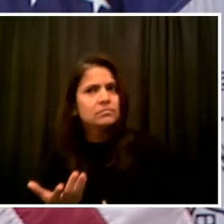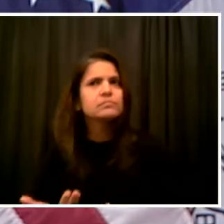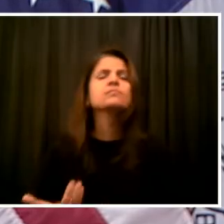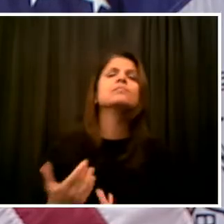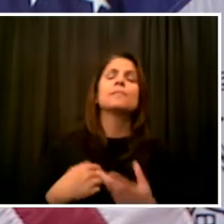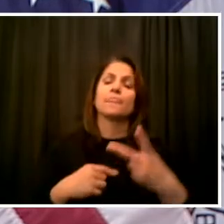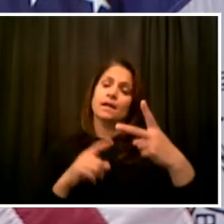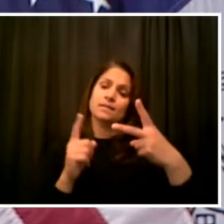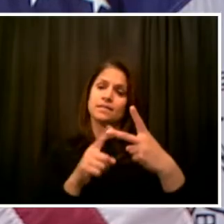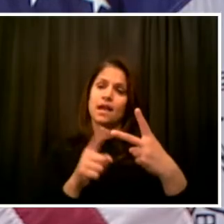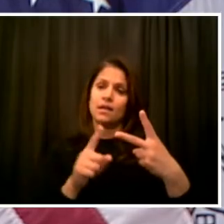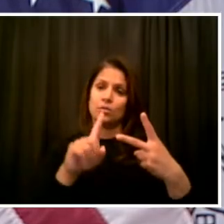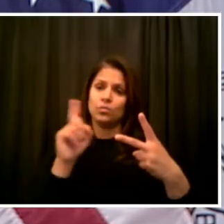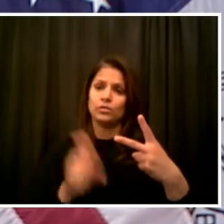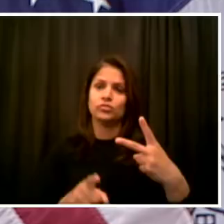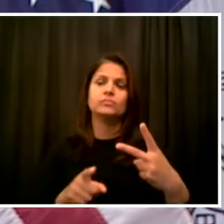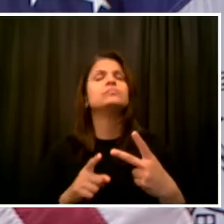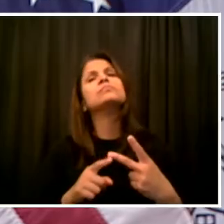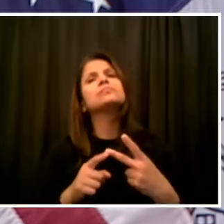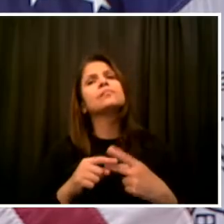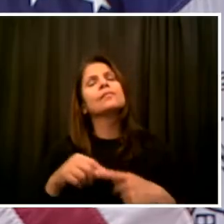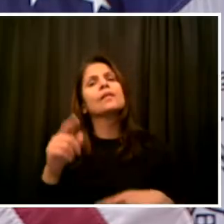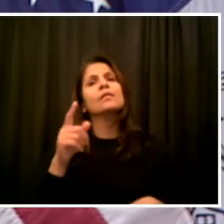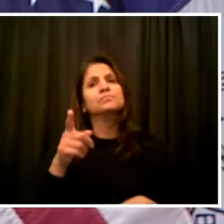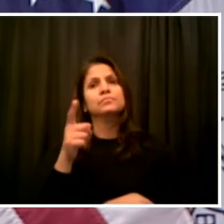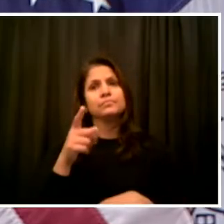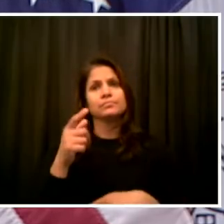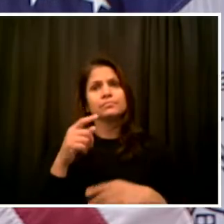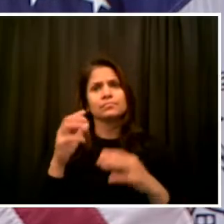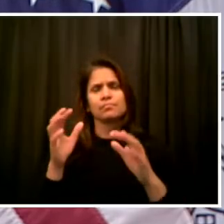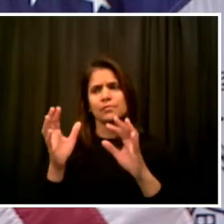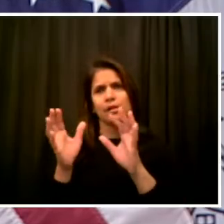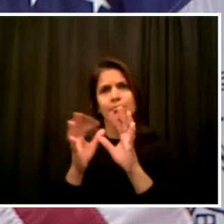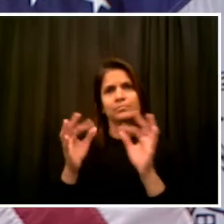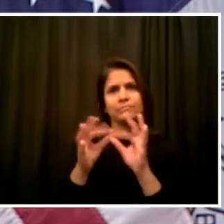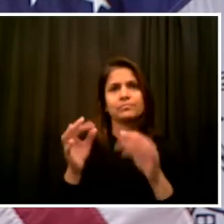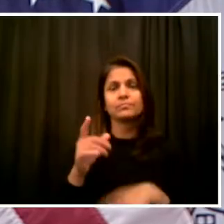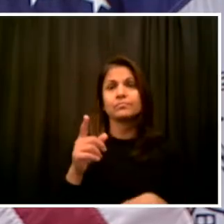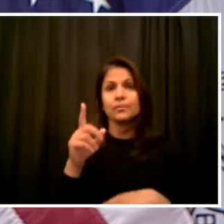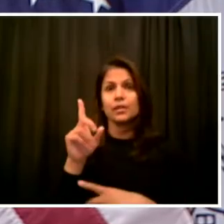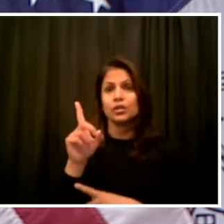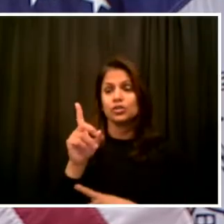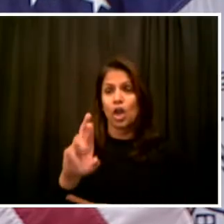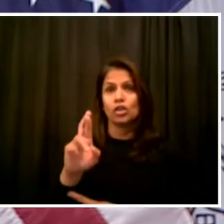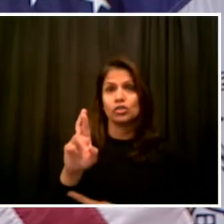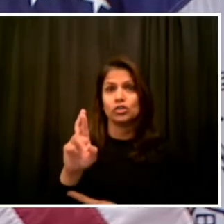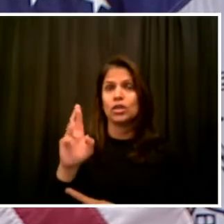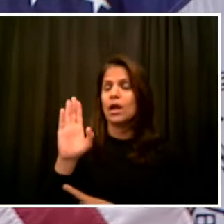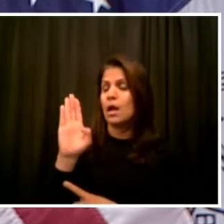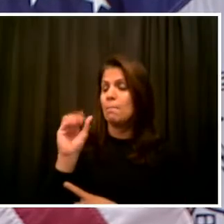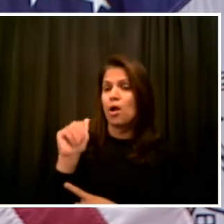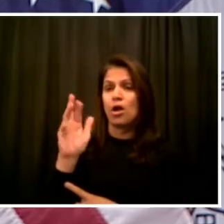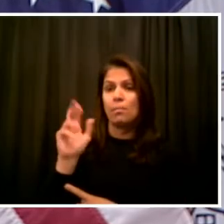AND THEN WITH THE COMMENTS THAT DR. BARBEAU MDEA,IT